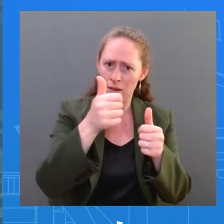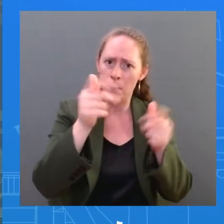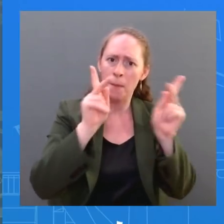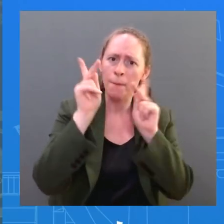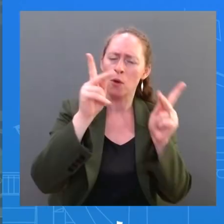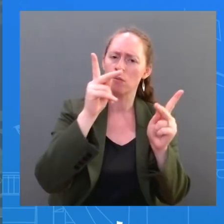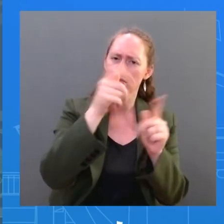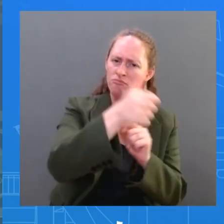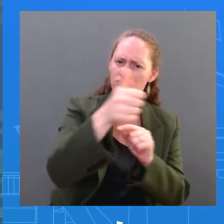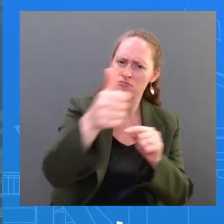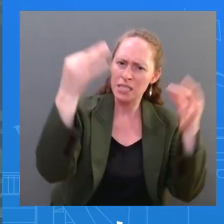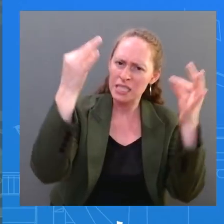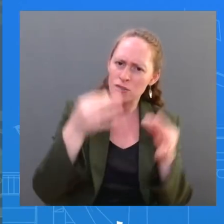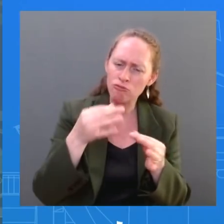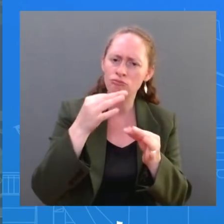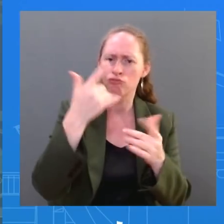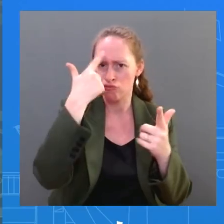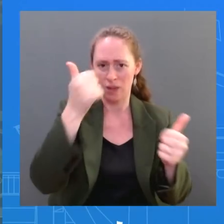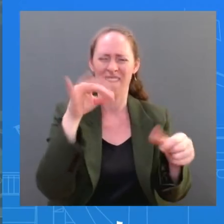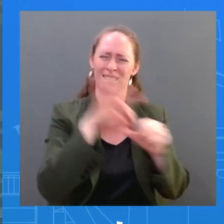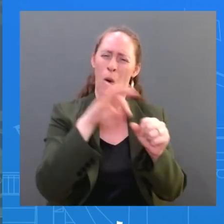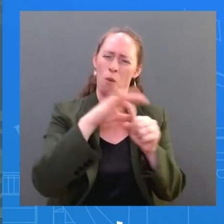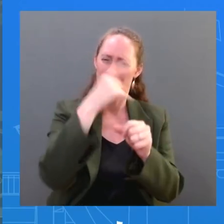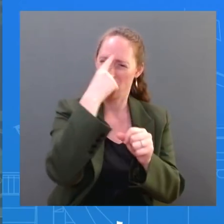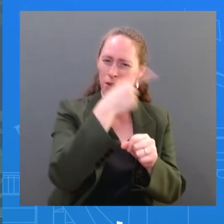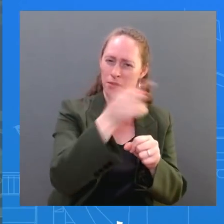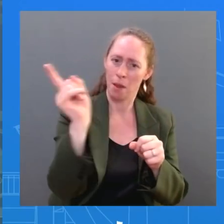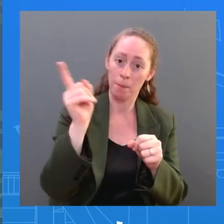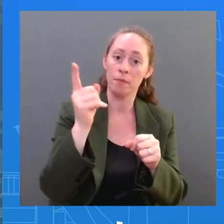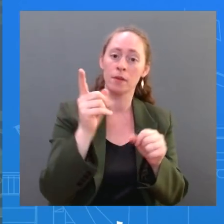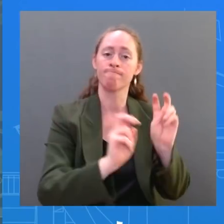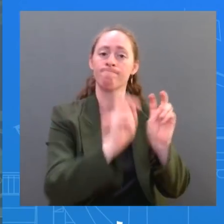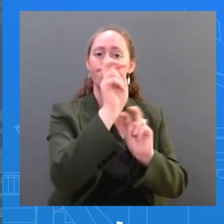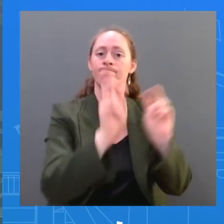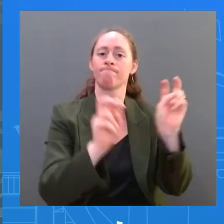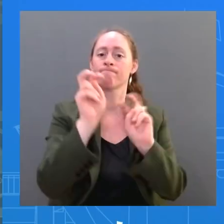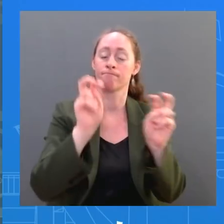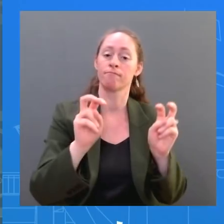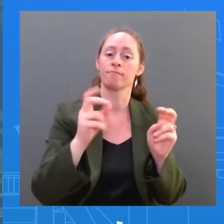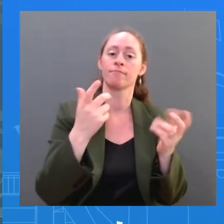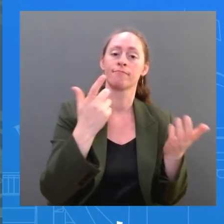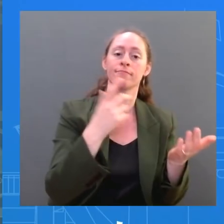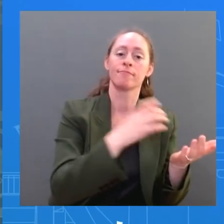the best way that we can get this done. That's why he's calling on the American people